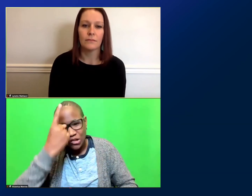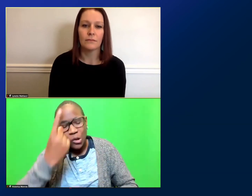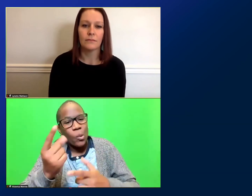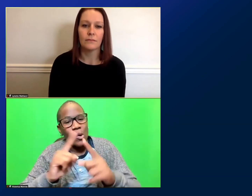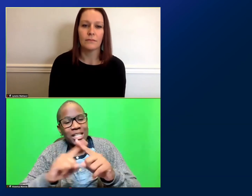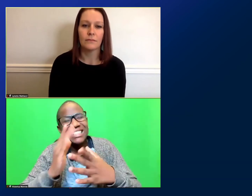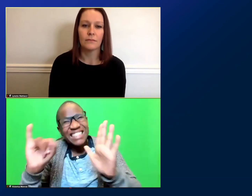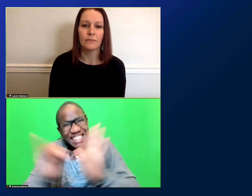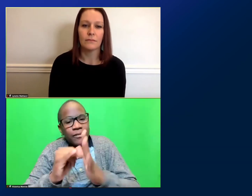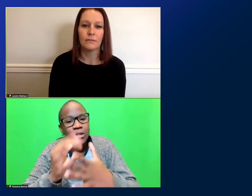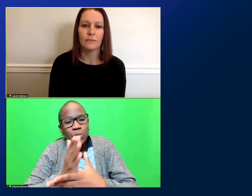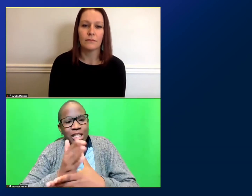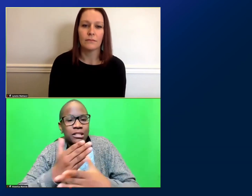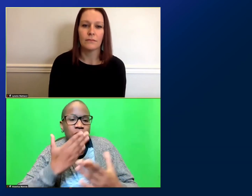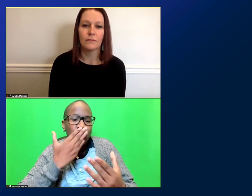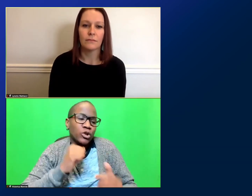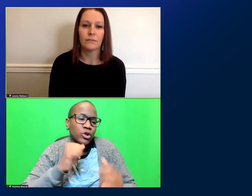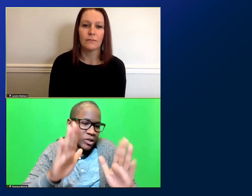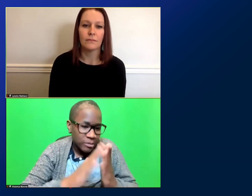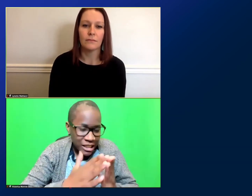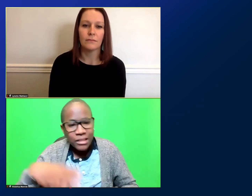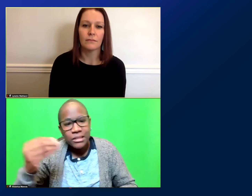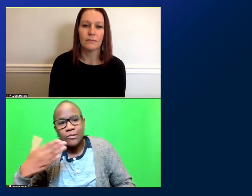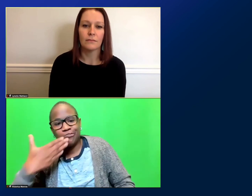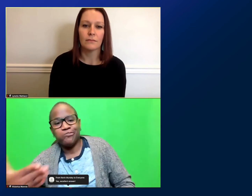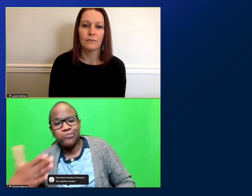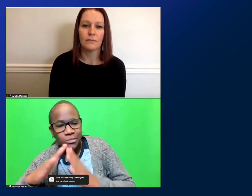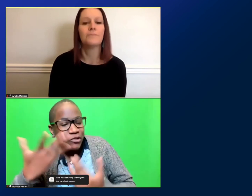identify help us better identify the difference between a good and a bad book rather than just